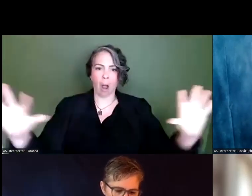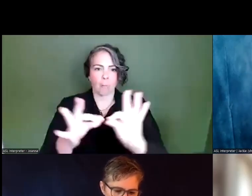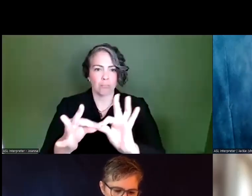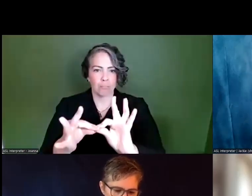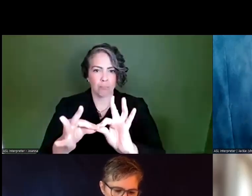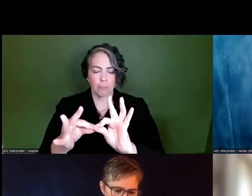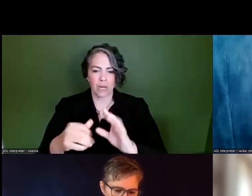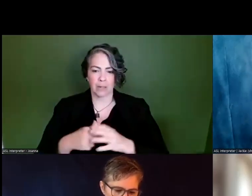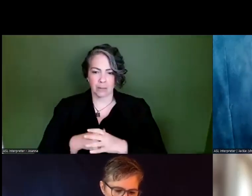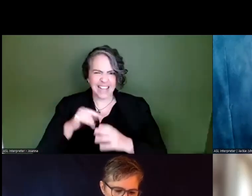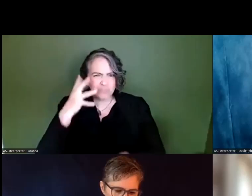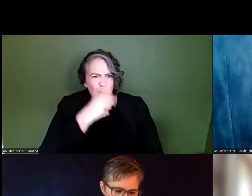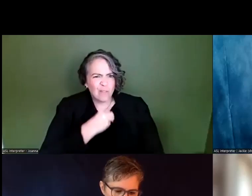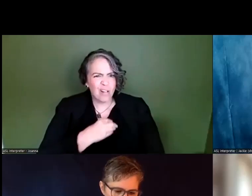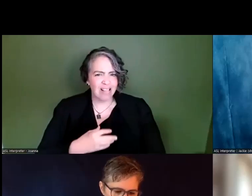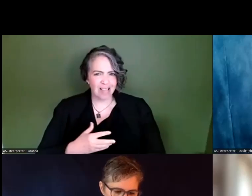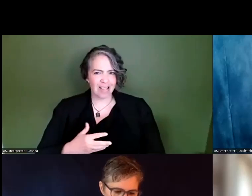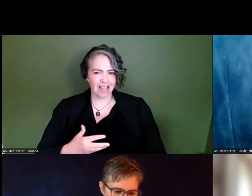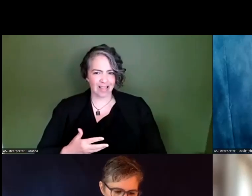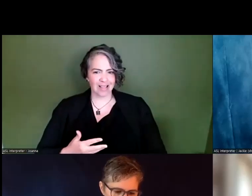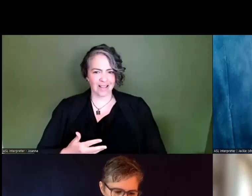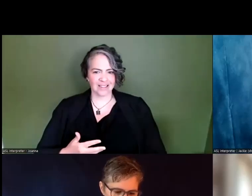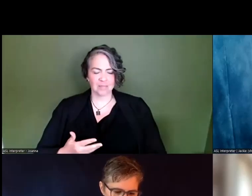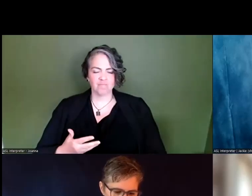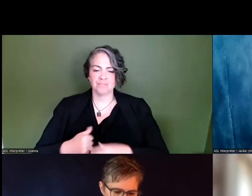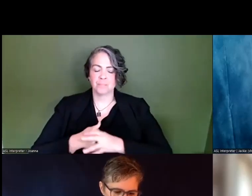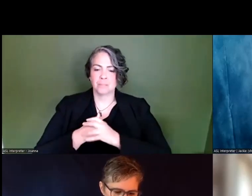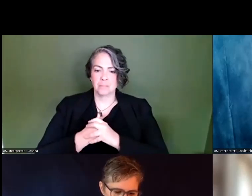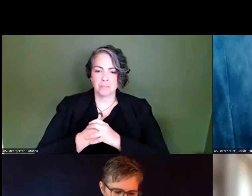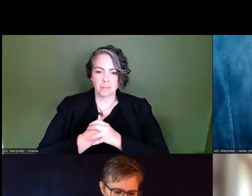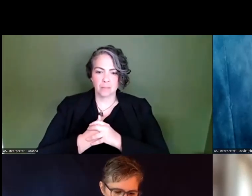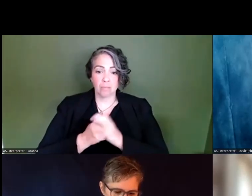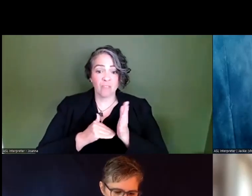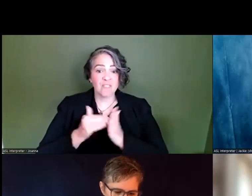beautiful. Oftentimes like in different segments of the world, people will be given a treatment